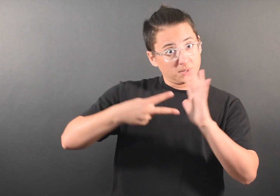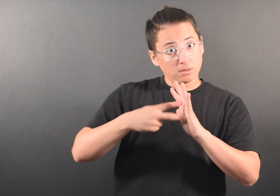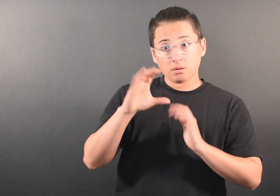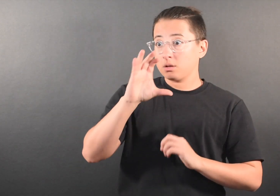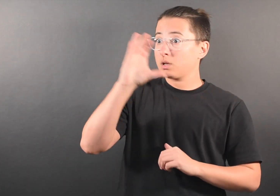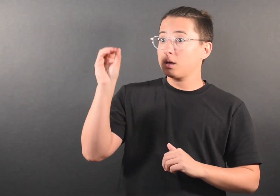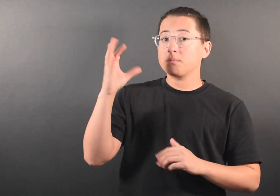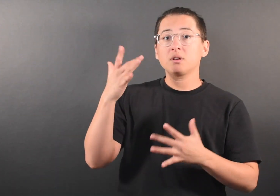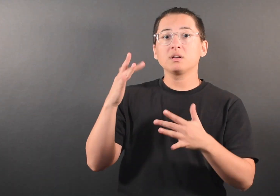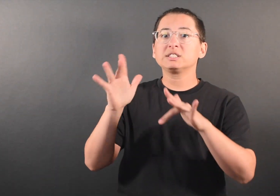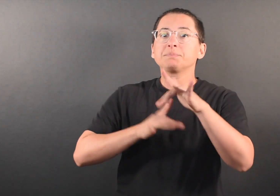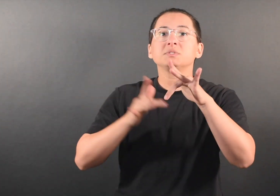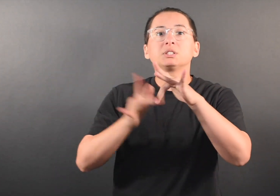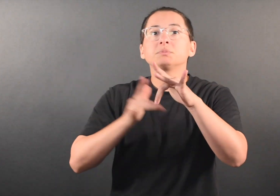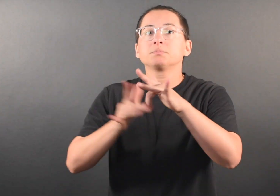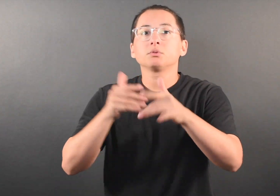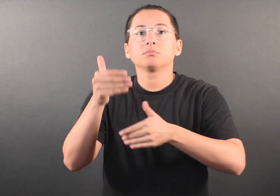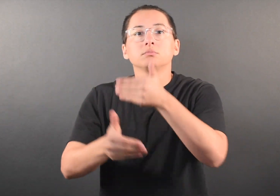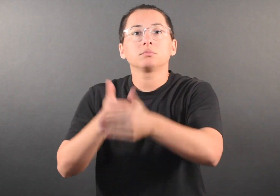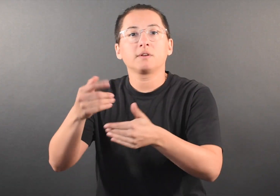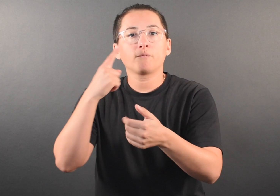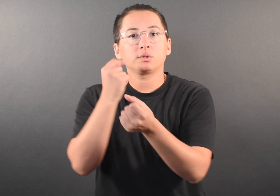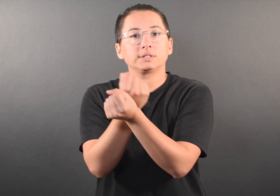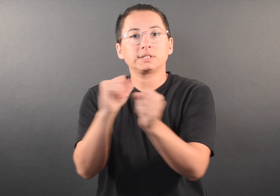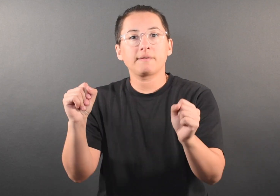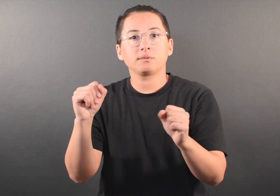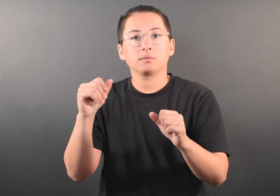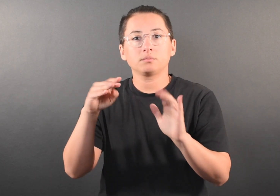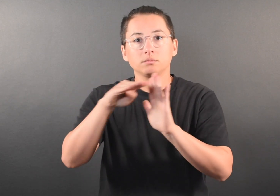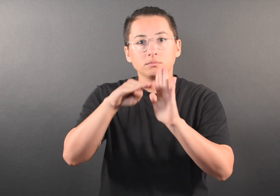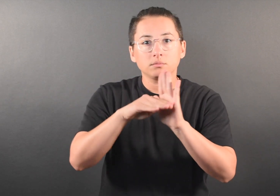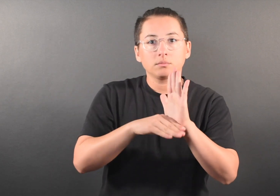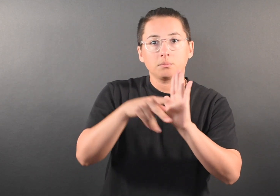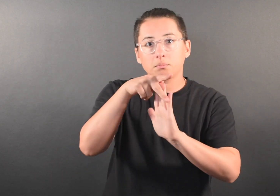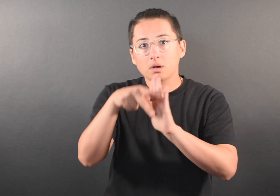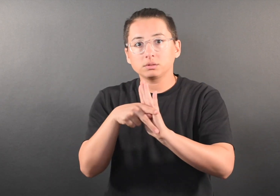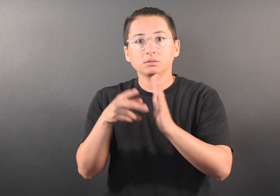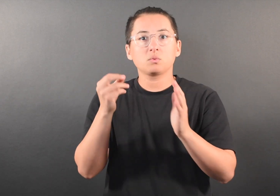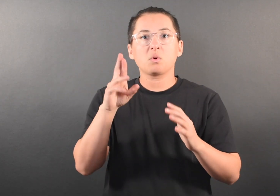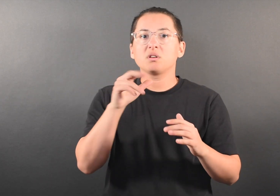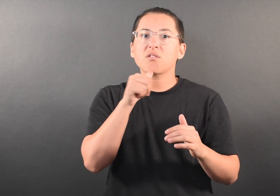does not mean that companies bypassed safety protocols or didn't perform adequate testing.